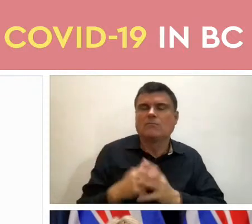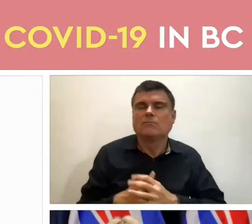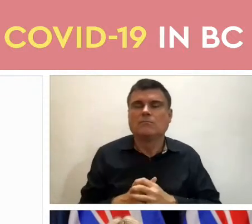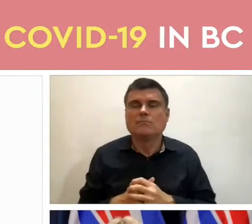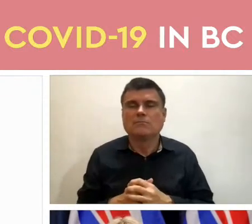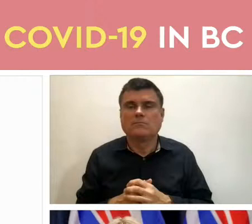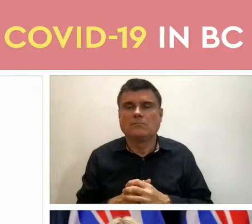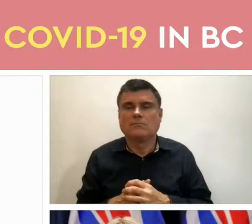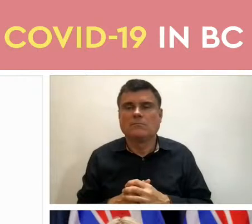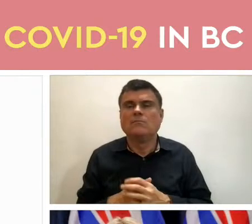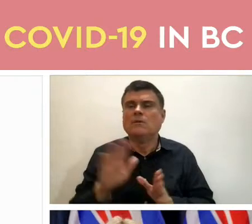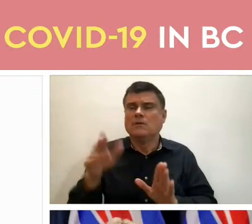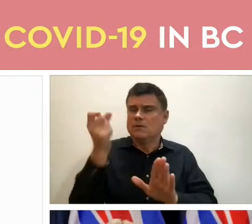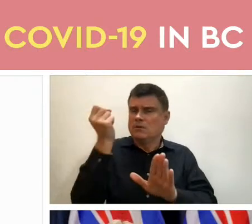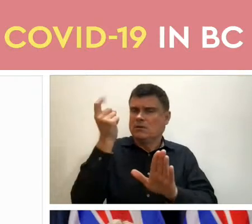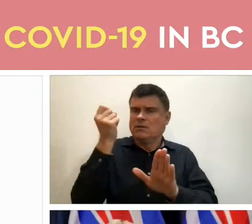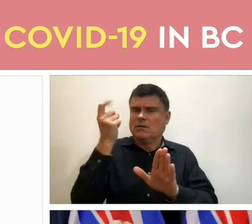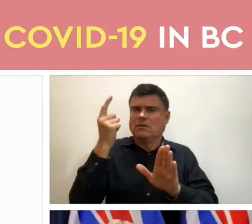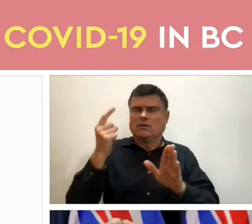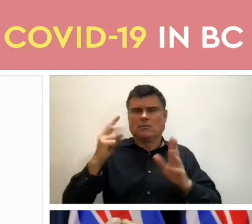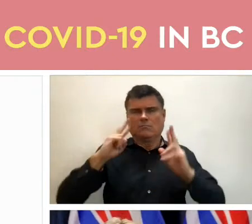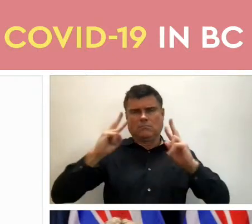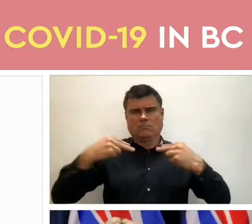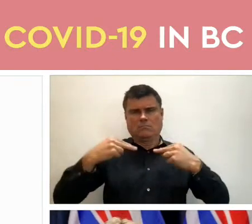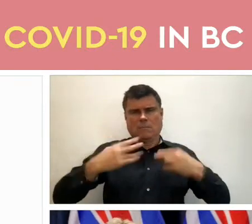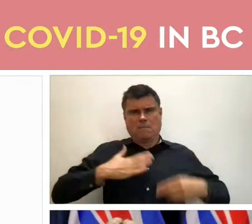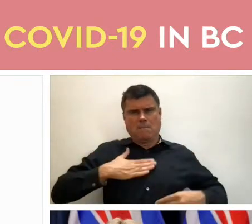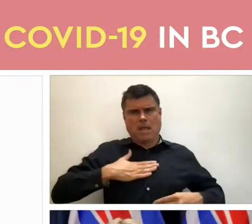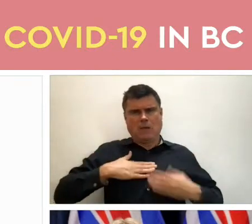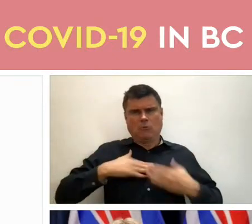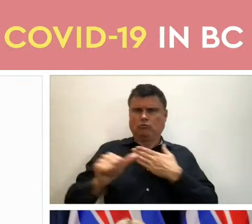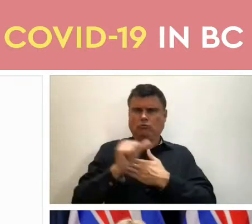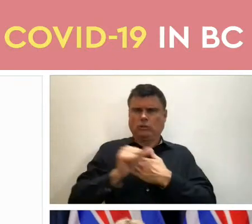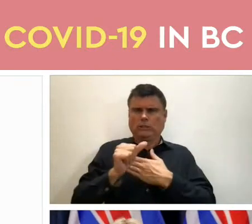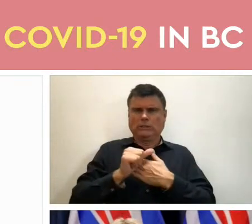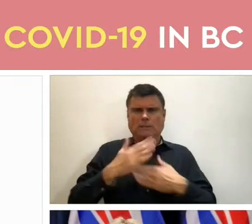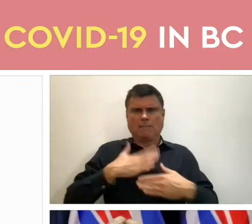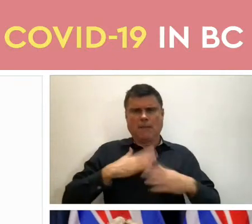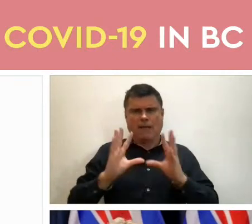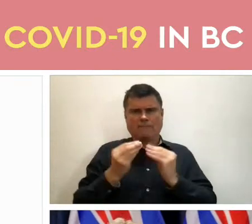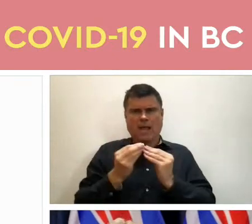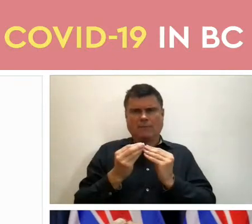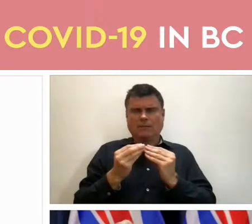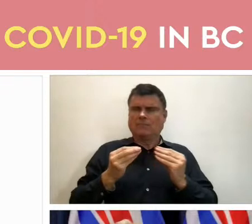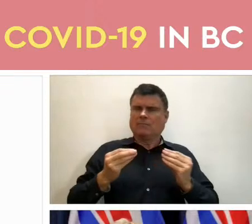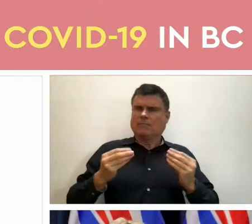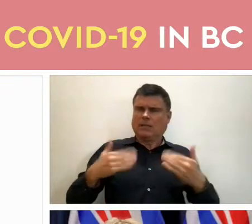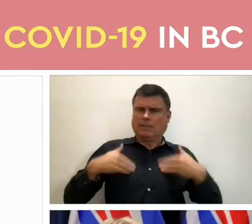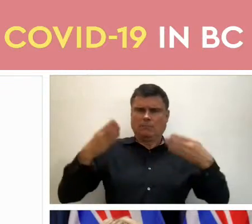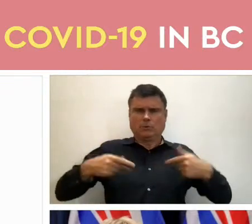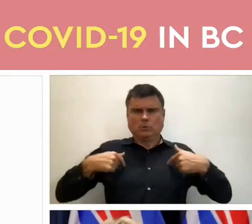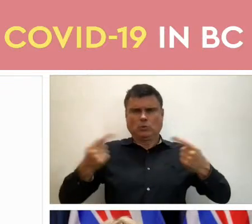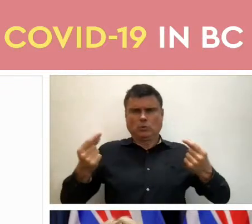people in your family. If somebody has a serious illness that puts them at risk,